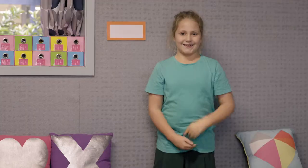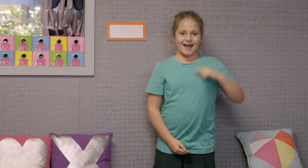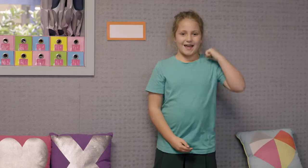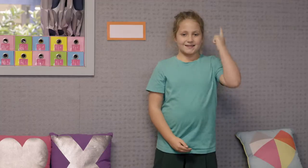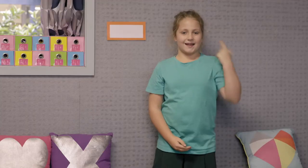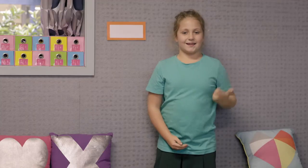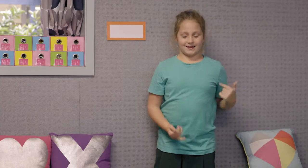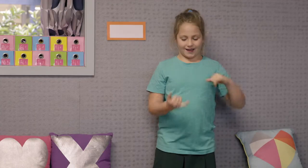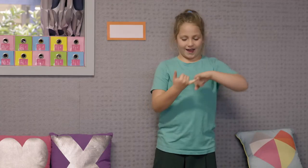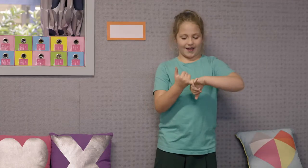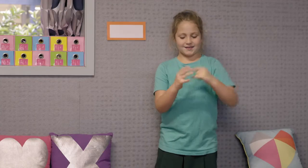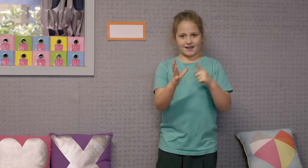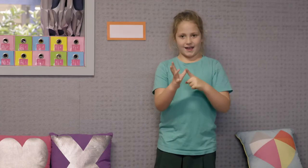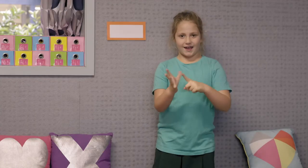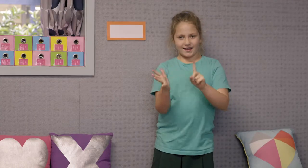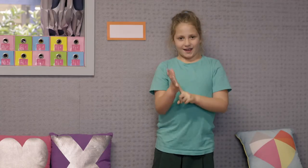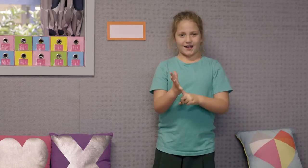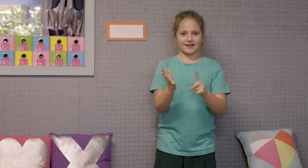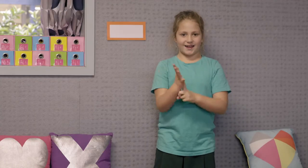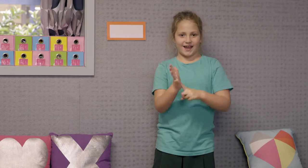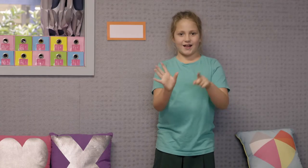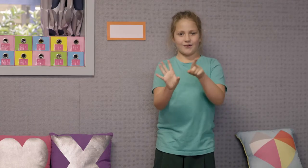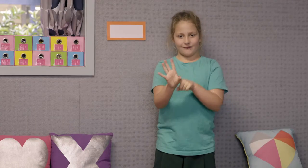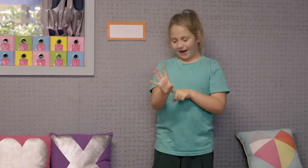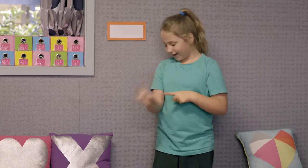Sally. S-A-L-L-Y.